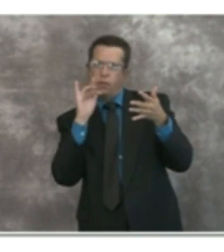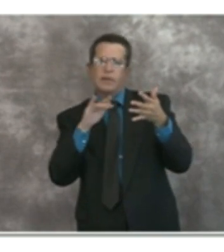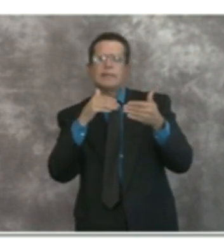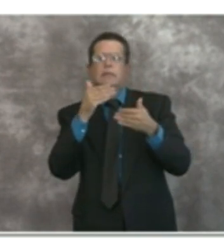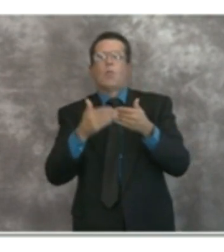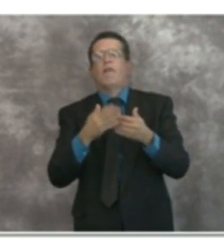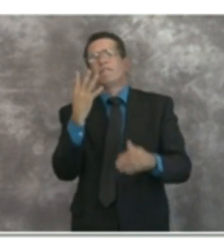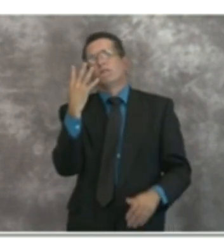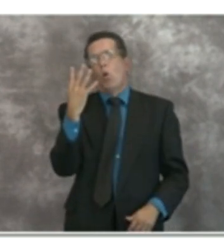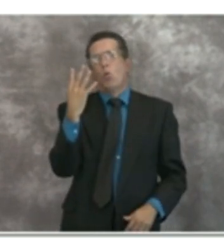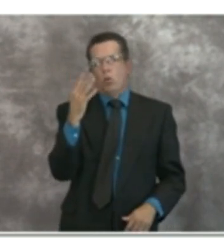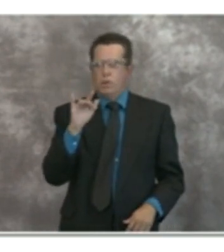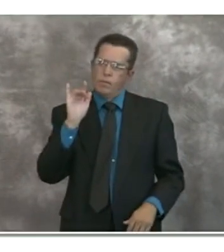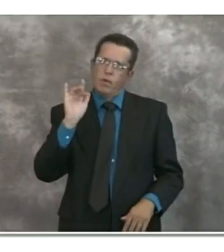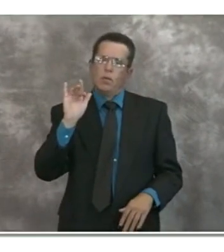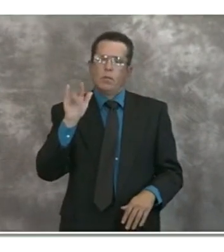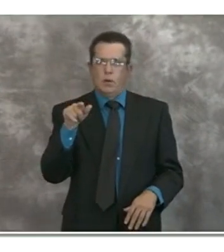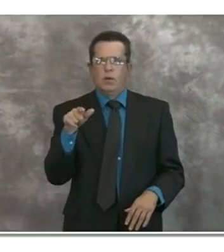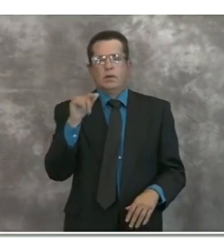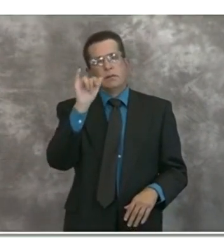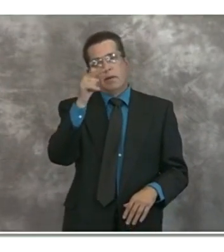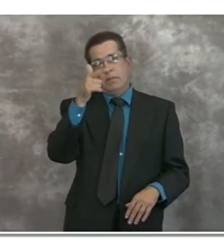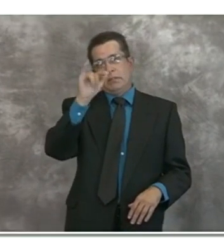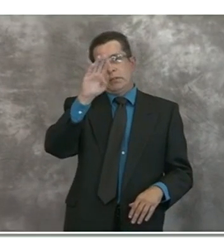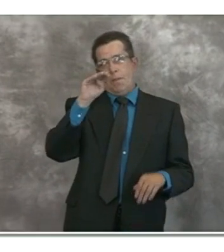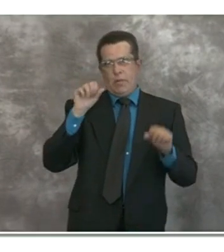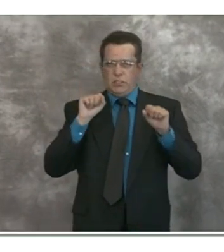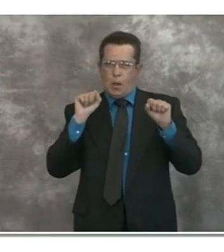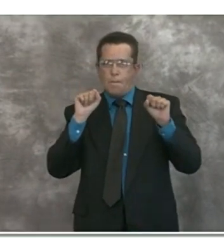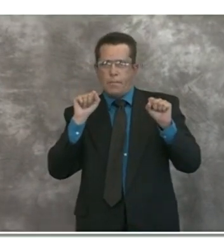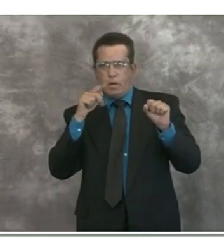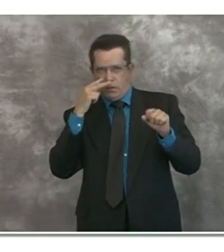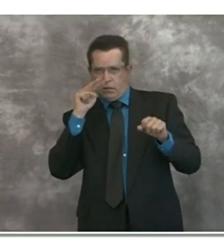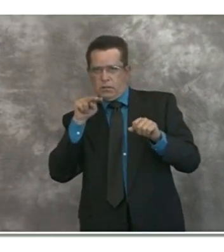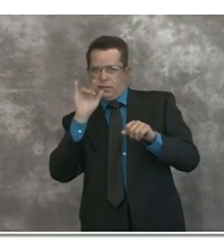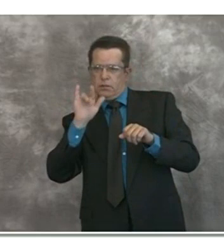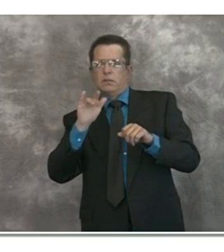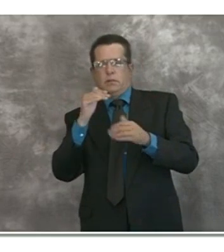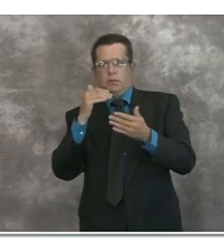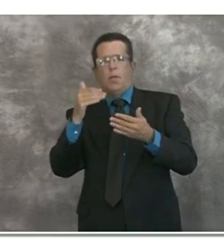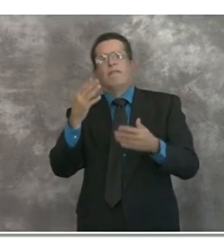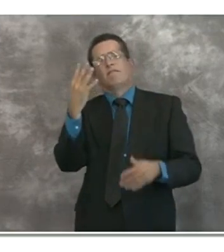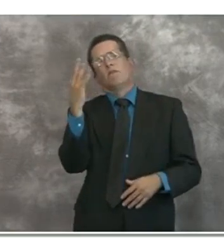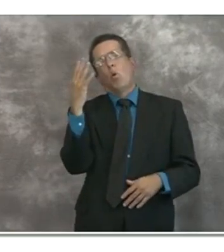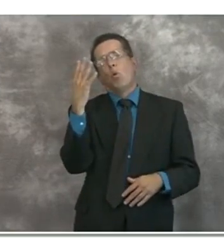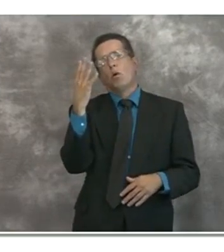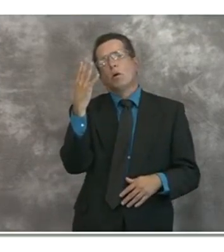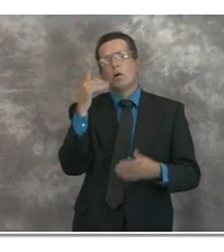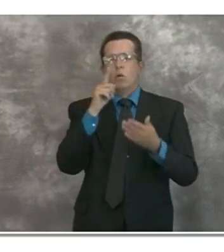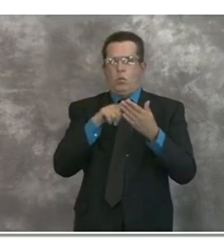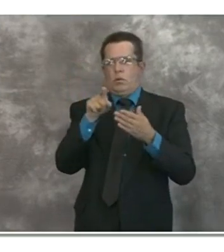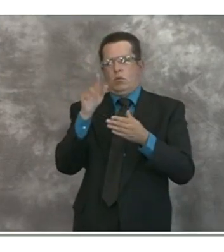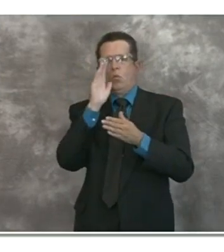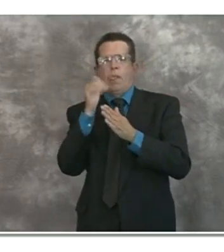BOWLING ALLEYS MUSEUMS, GALLERIES ZOOS AND AQUARIUMS YOU CAN CLICK ON THAT GUIDANCE AND THAT WILL TAKE YOU TO STEP FOR WHICH WILL BE THE GUYS WHEN WE HIGHLIGHTED THERE'S